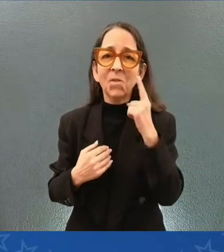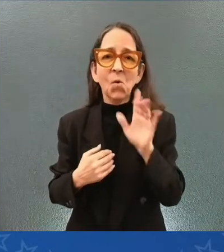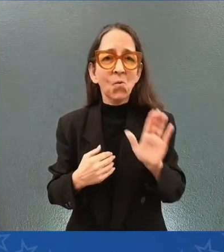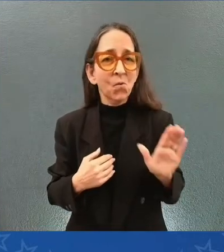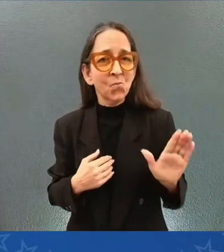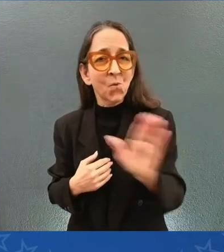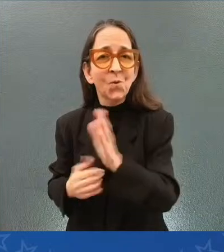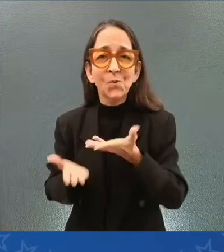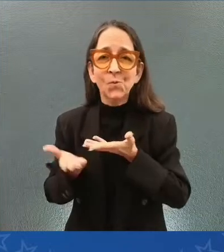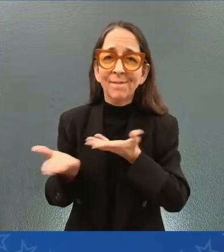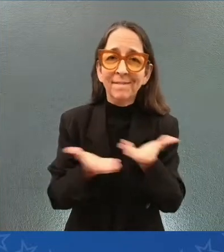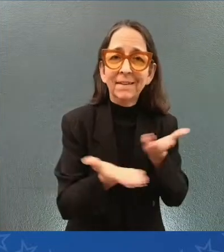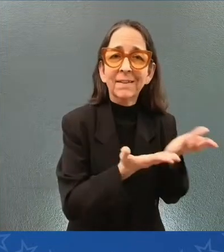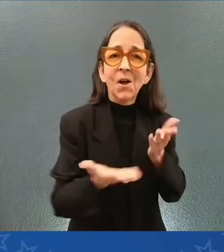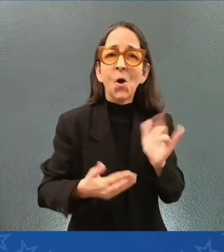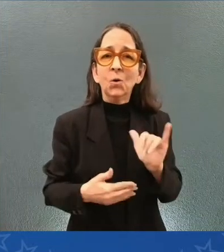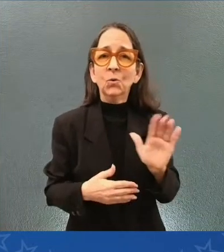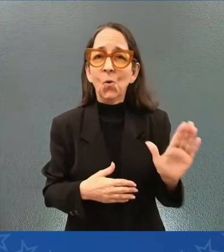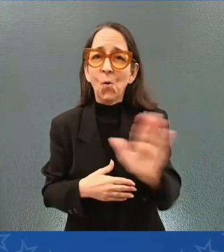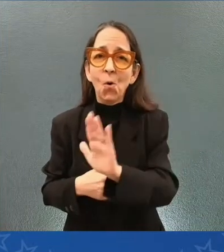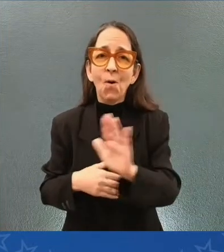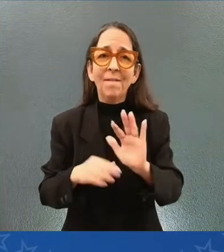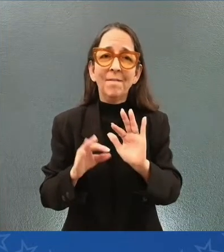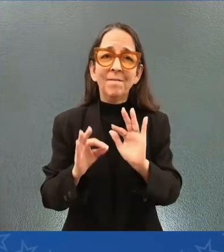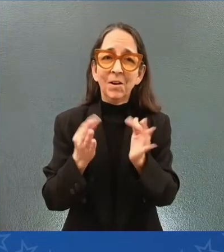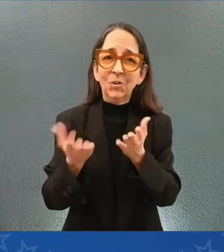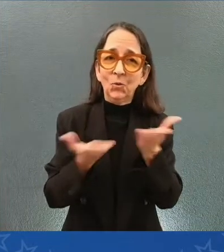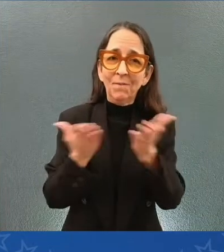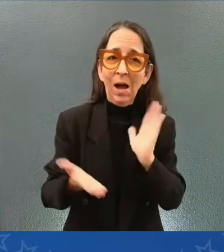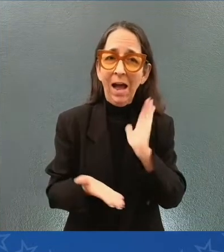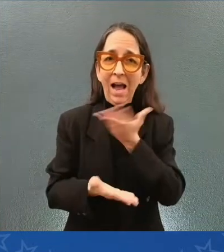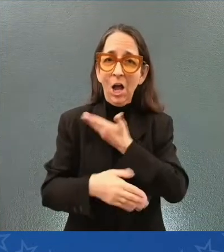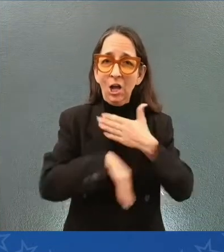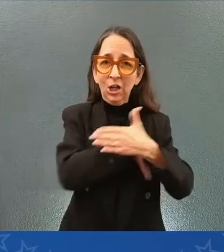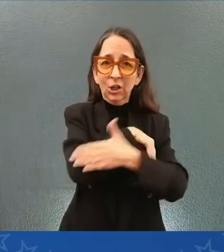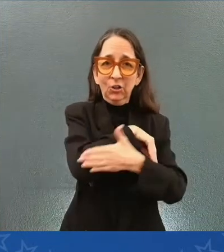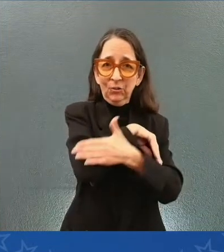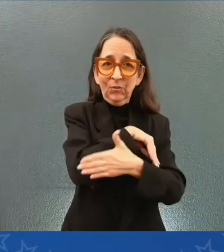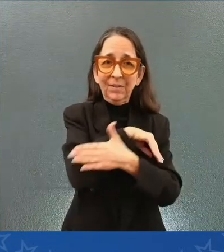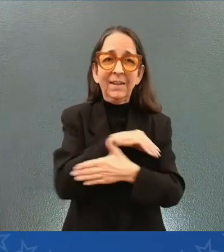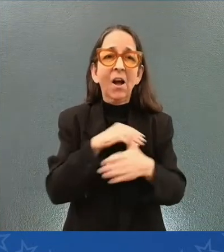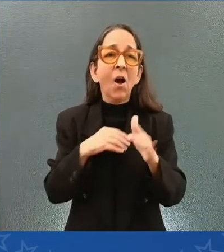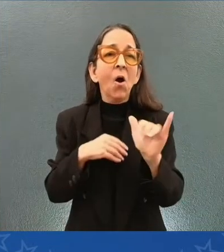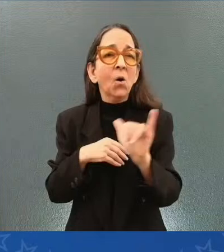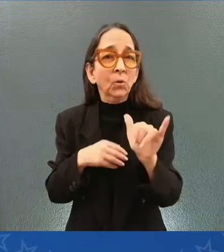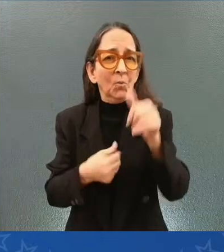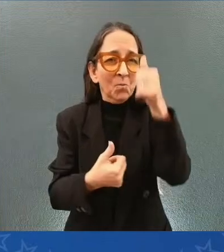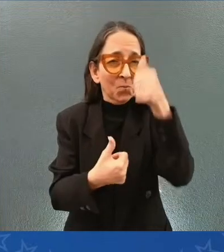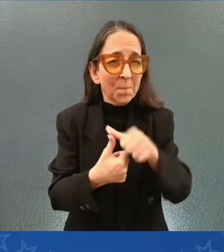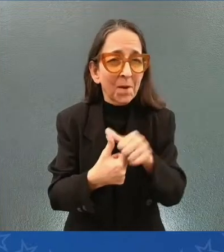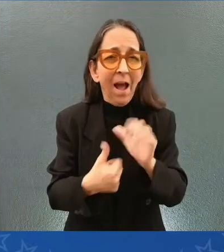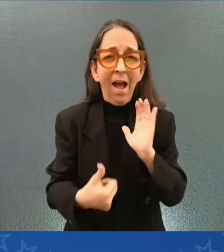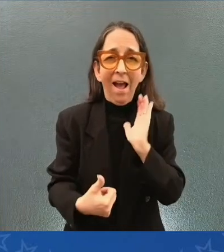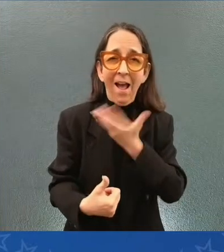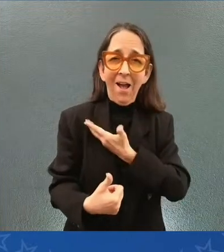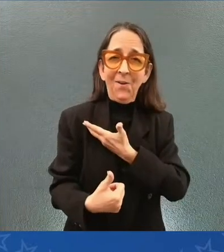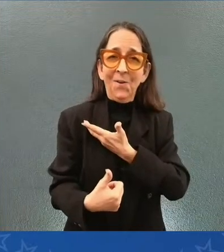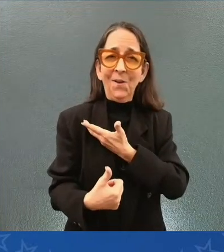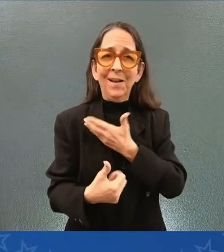Congratulations, but let's remember, our sacred effort continues, and to keep going, as my mother would say,